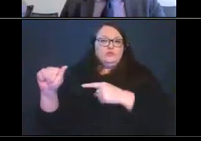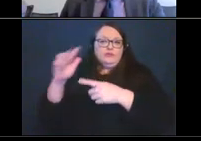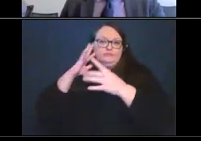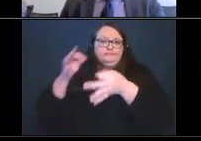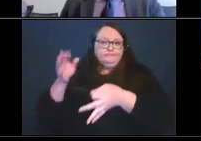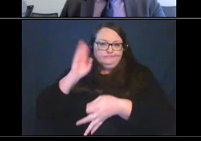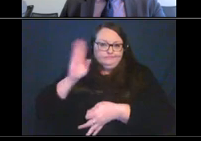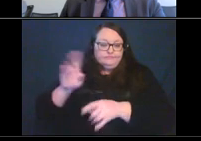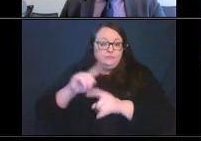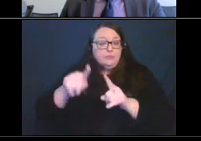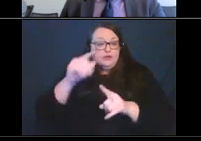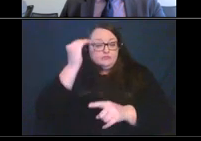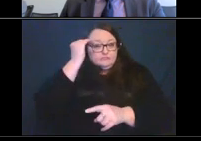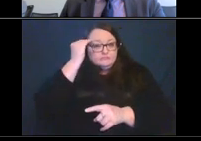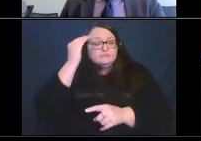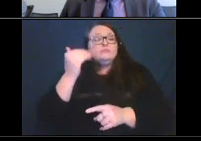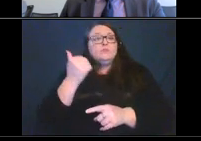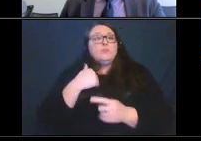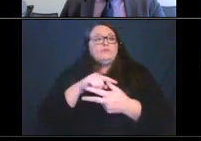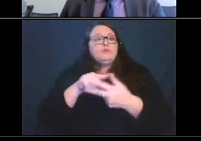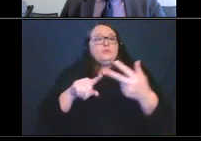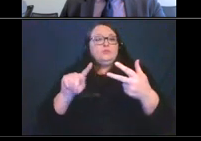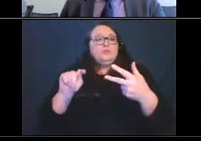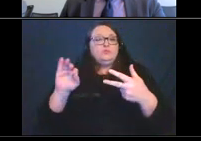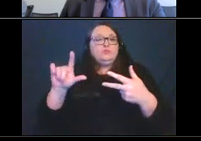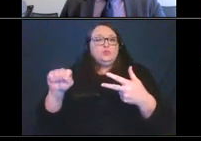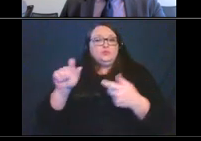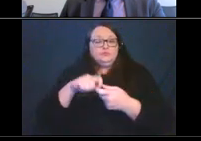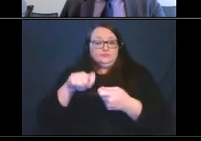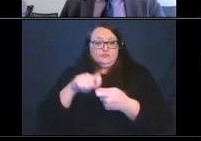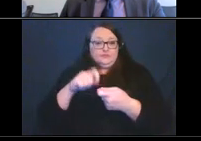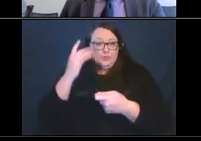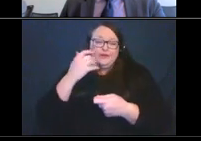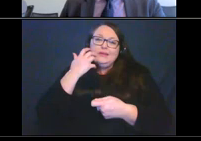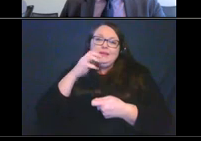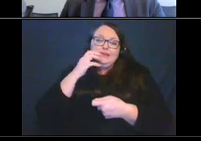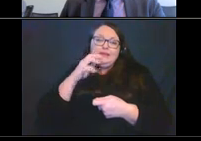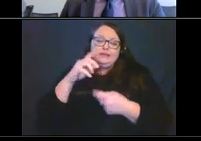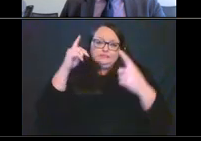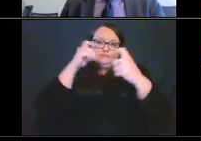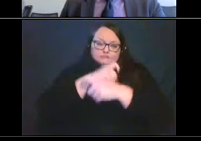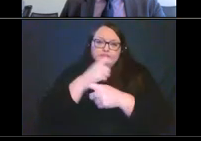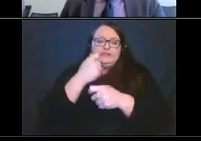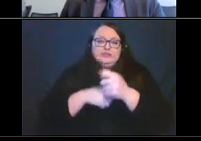that we do have three tools, specifically because heat is complex and each tool should be utilized